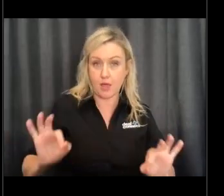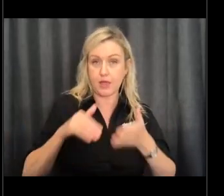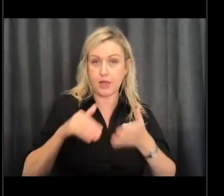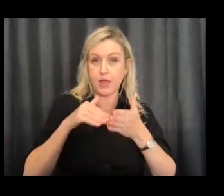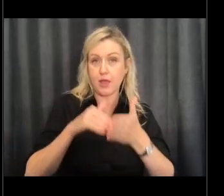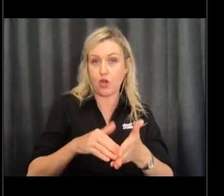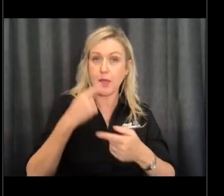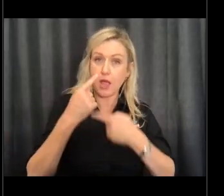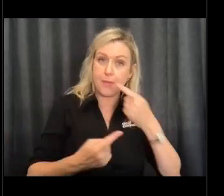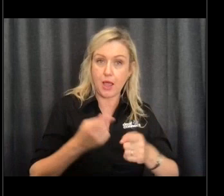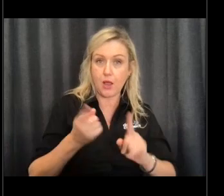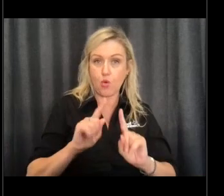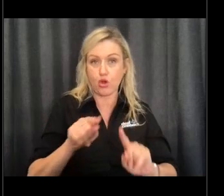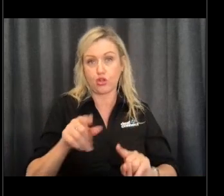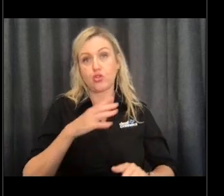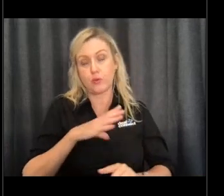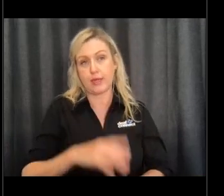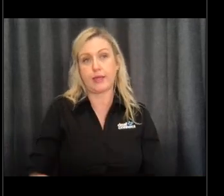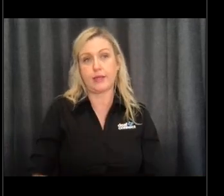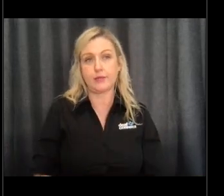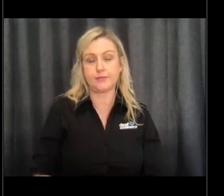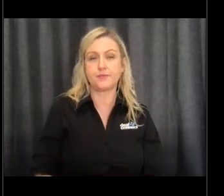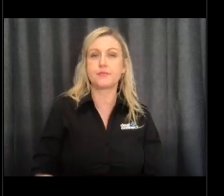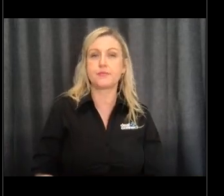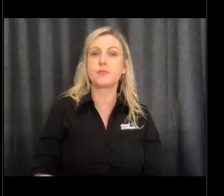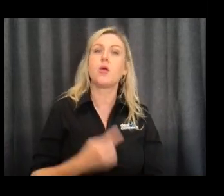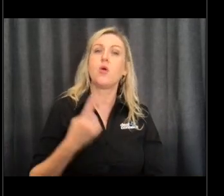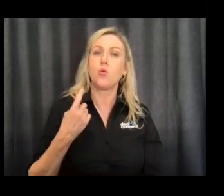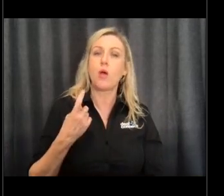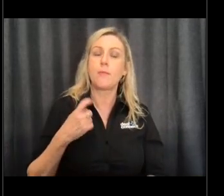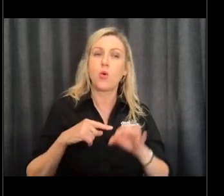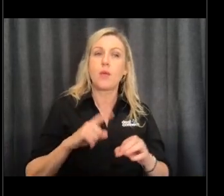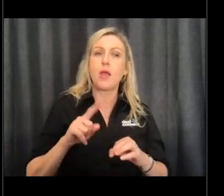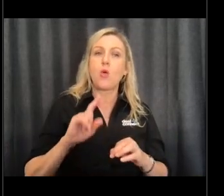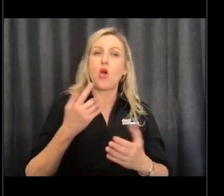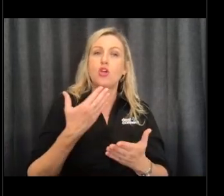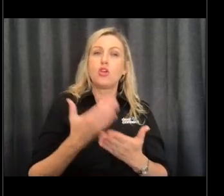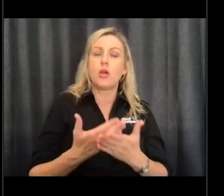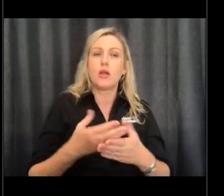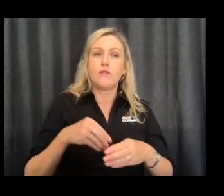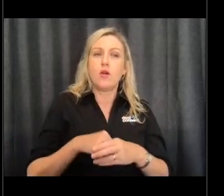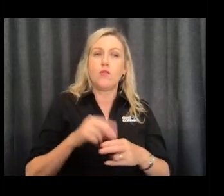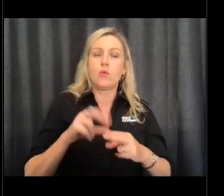We did have a question around what charges are involved with making claims with the referral process.